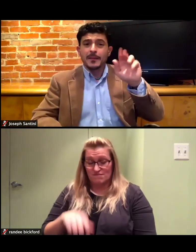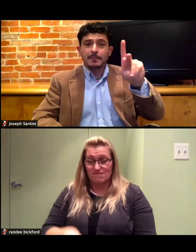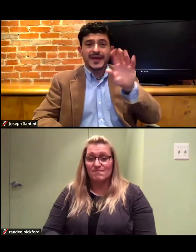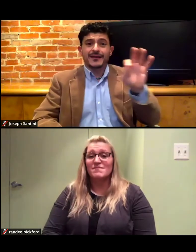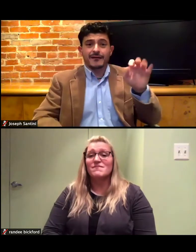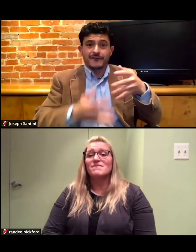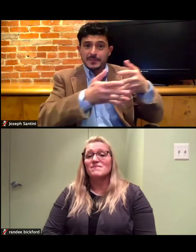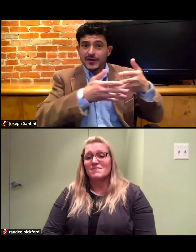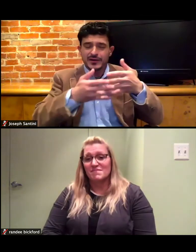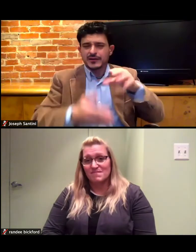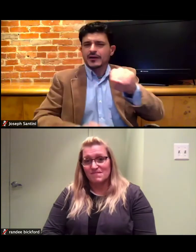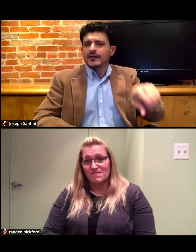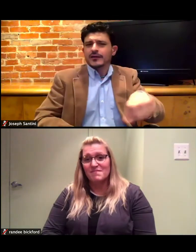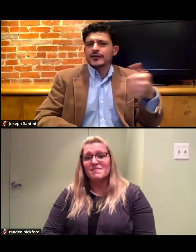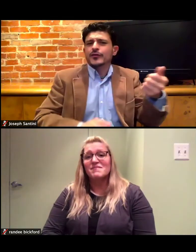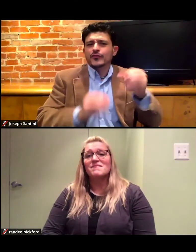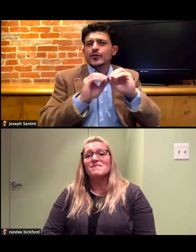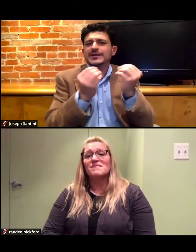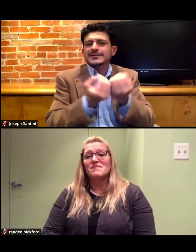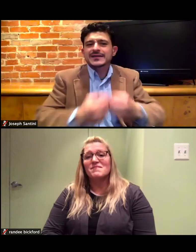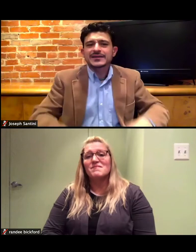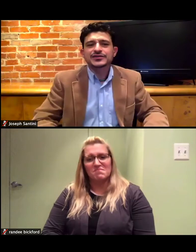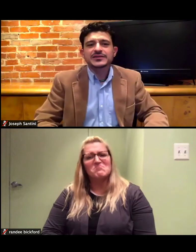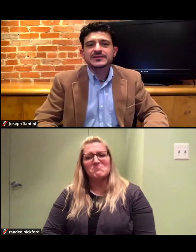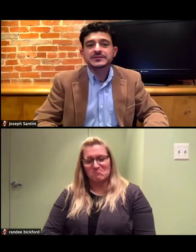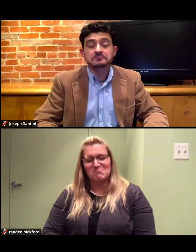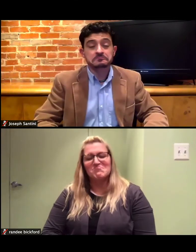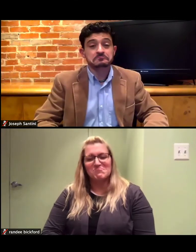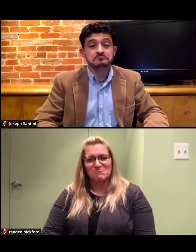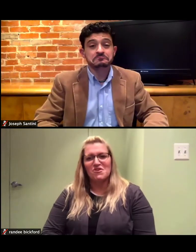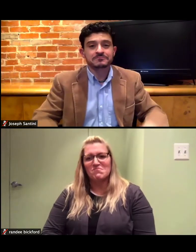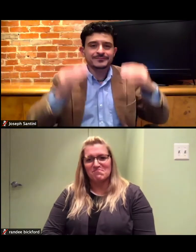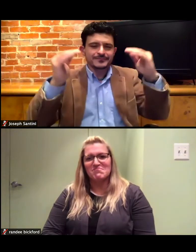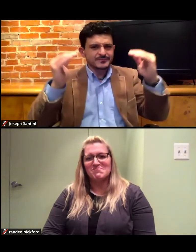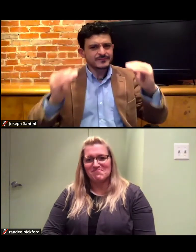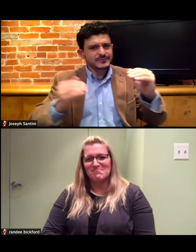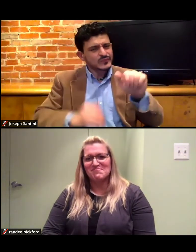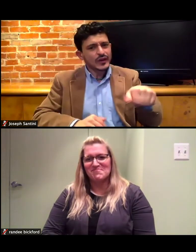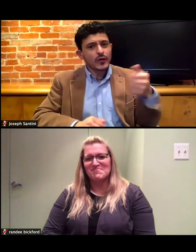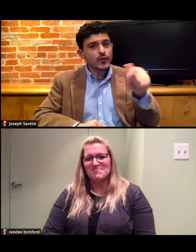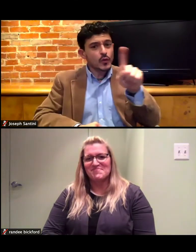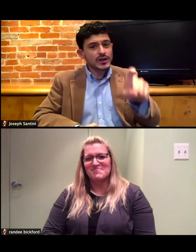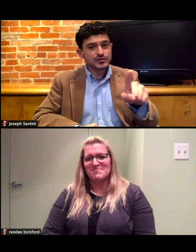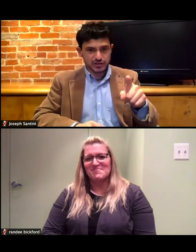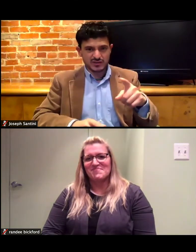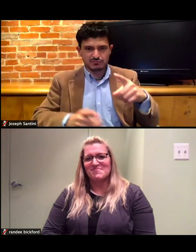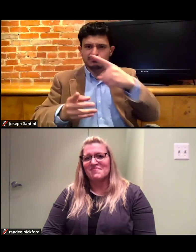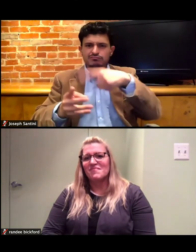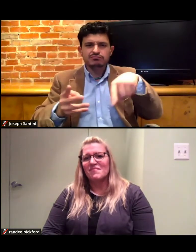We also have Wells Fargo, Bank of America, other ones have different organizations that offer those same things, that's great.